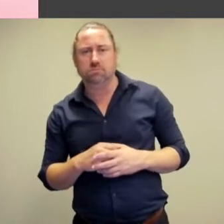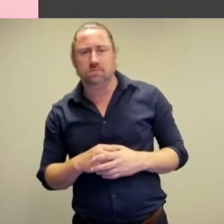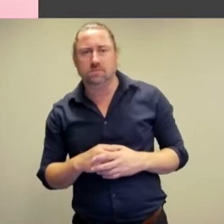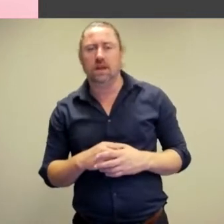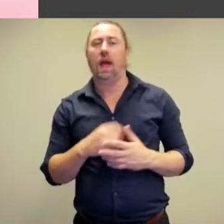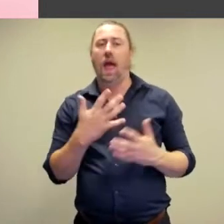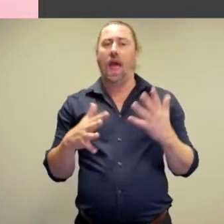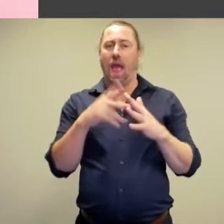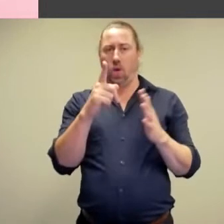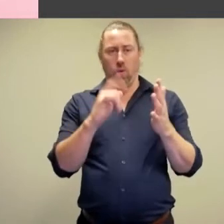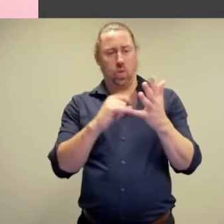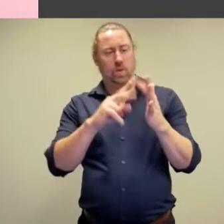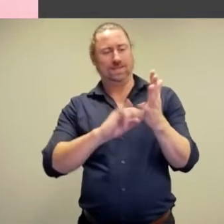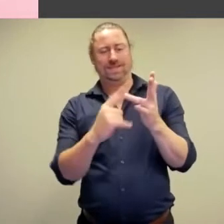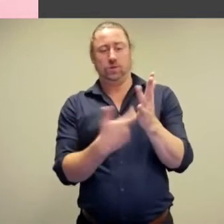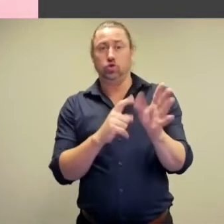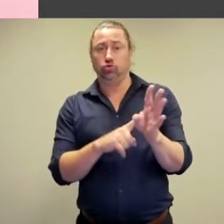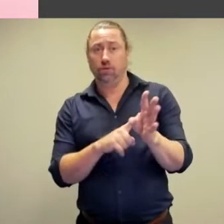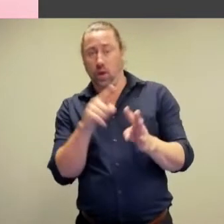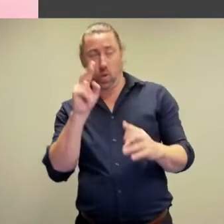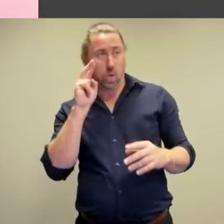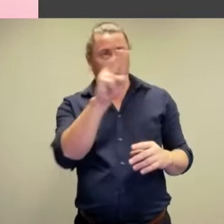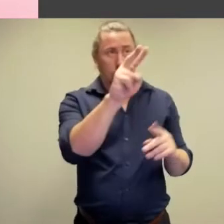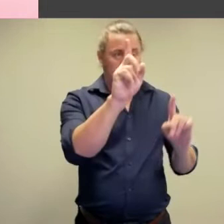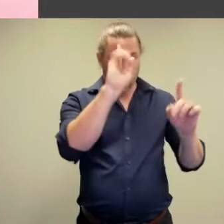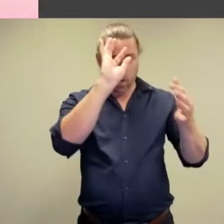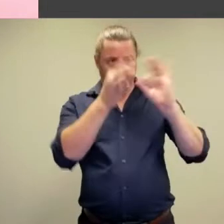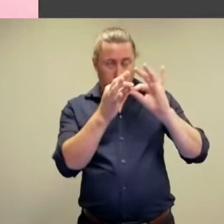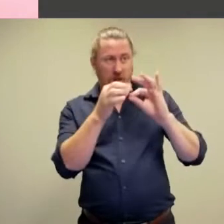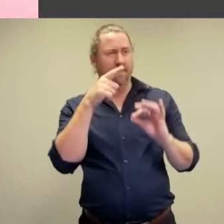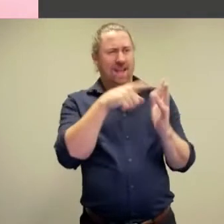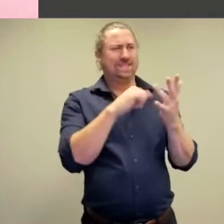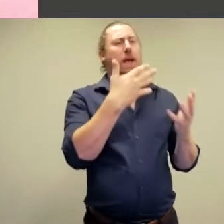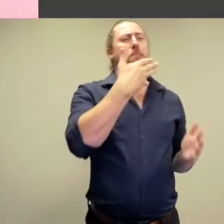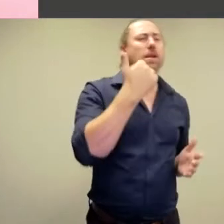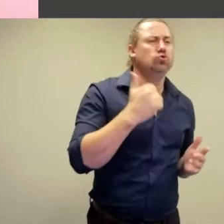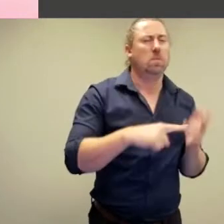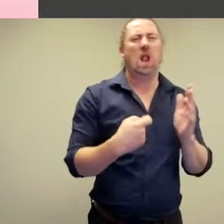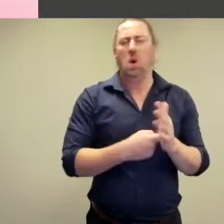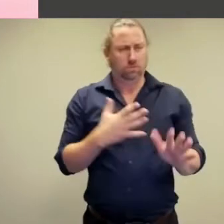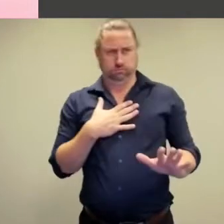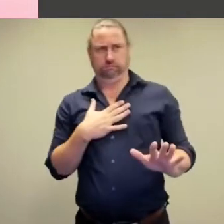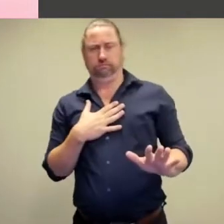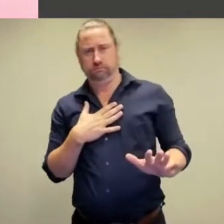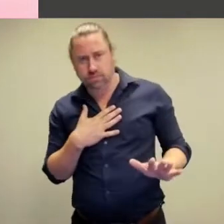our senses as either pleasurable or